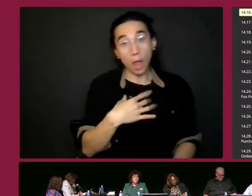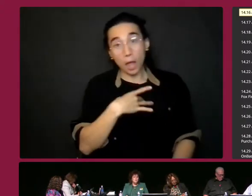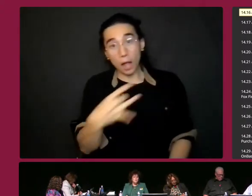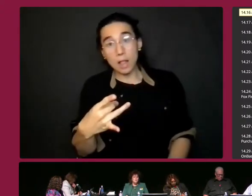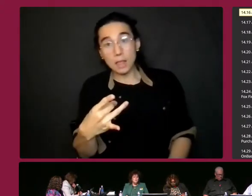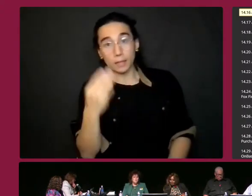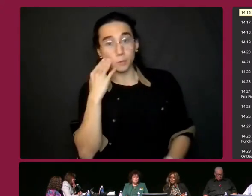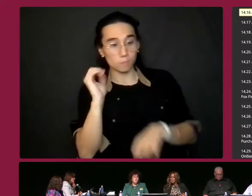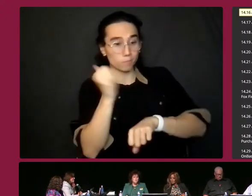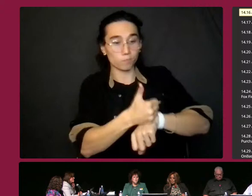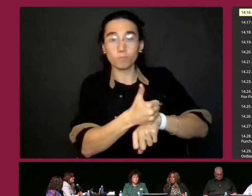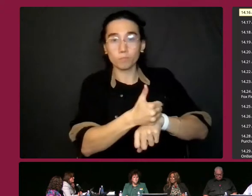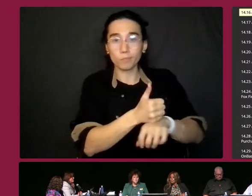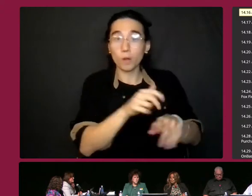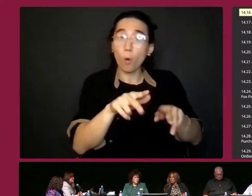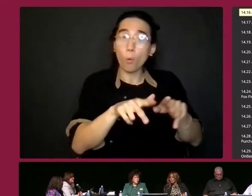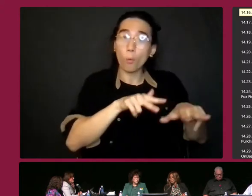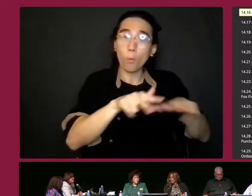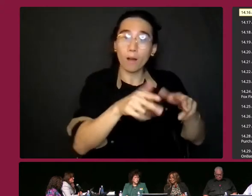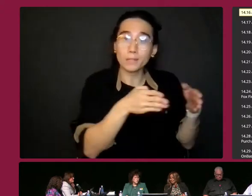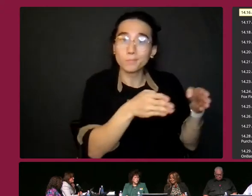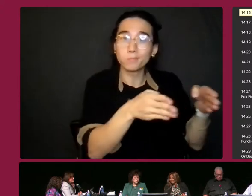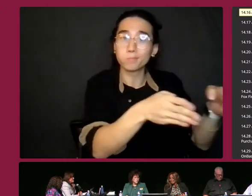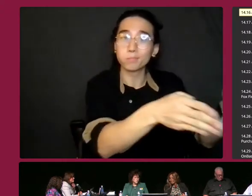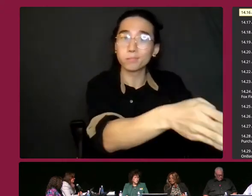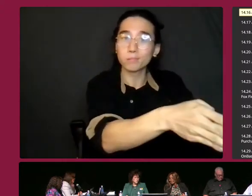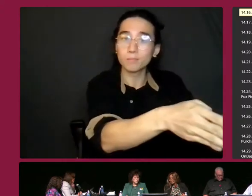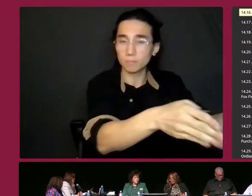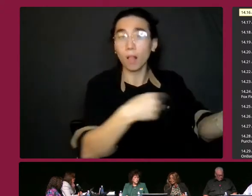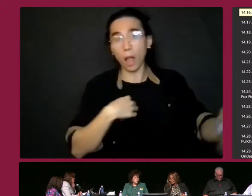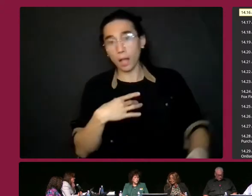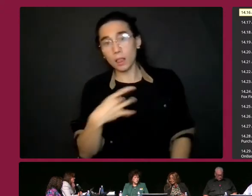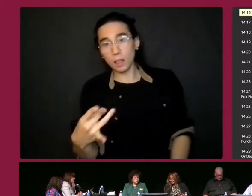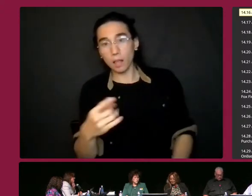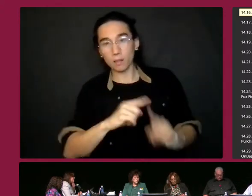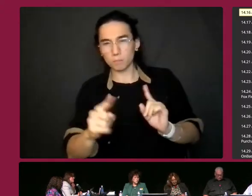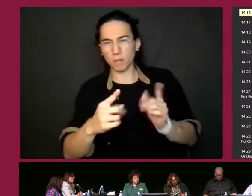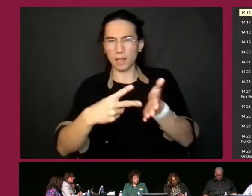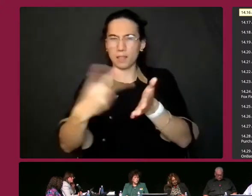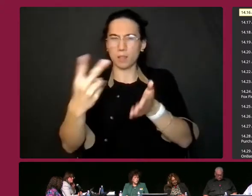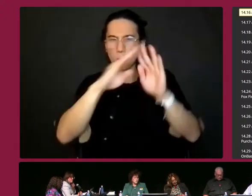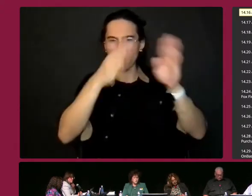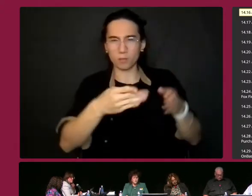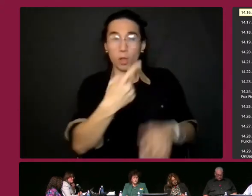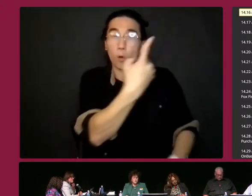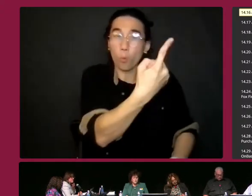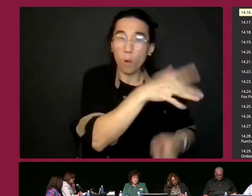in, but I don't like the part about double housing on one lot. Thank you.